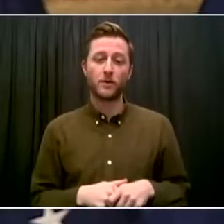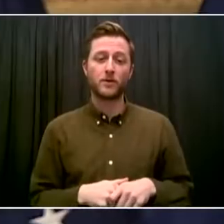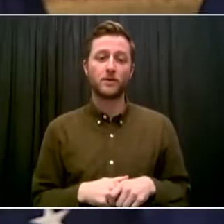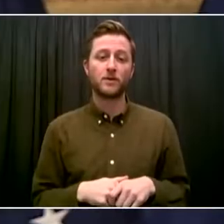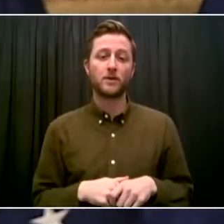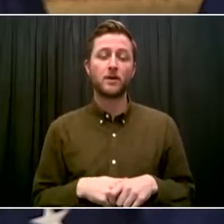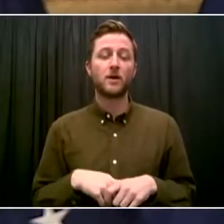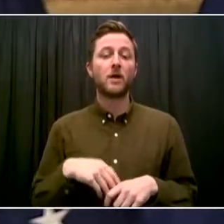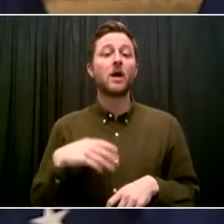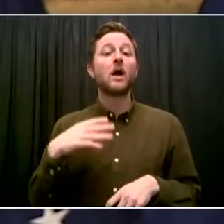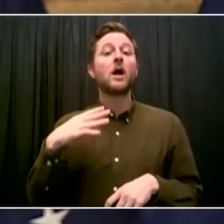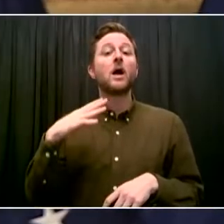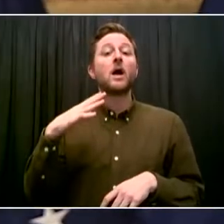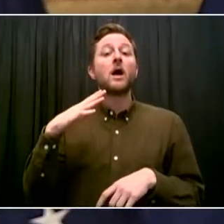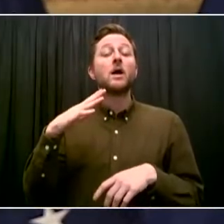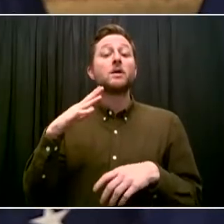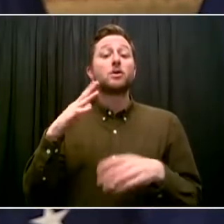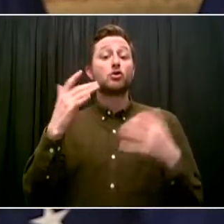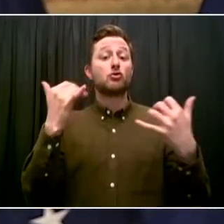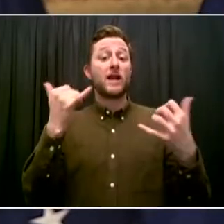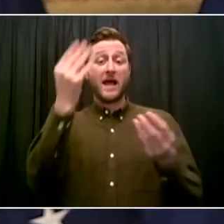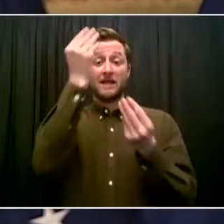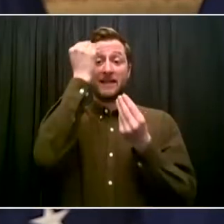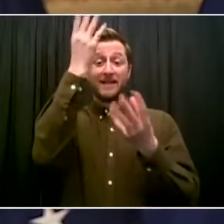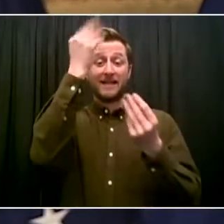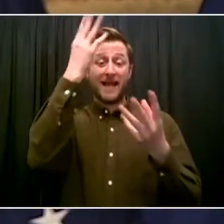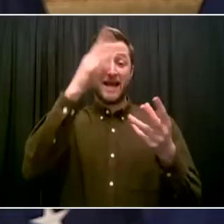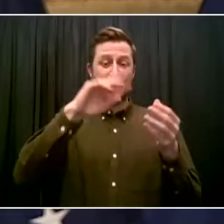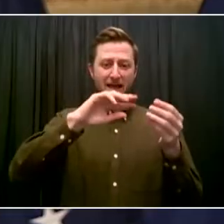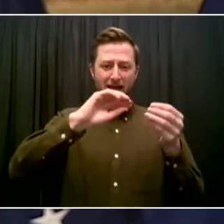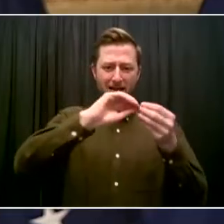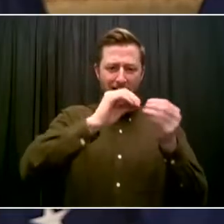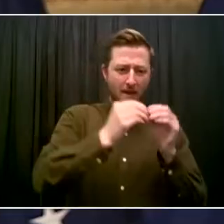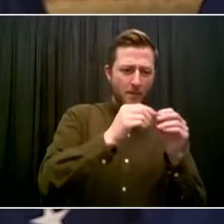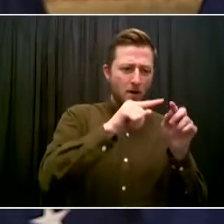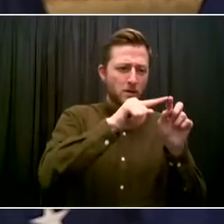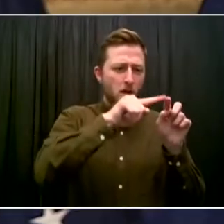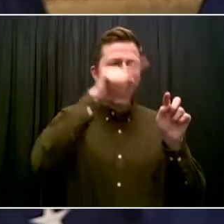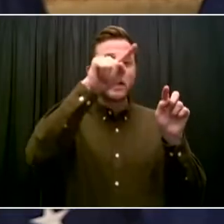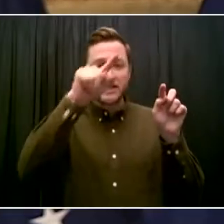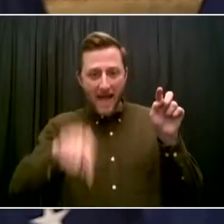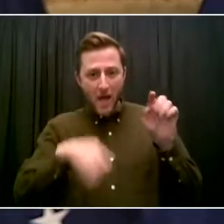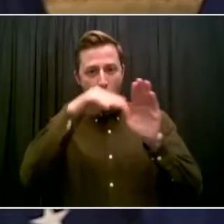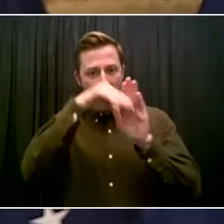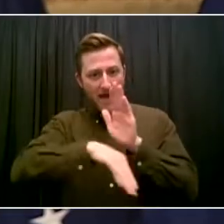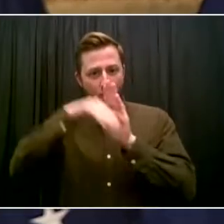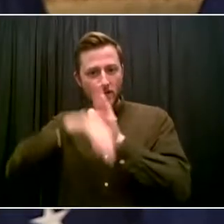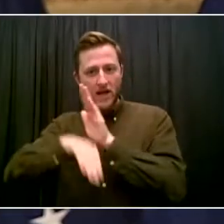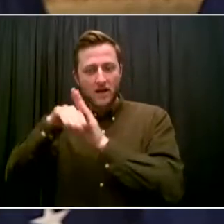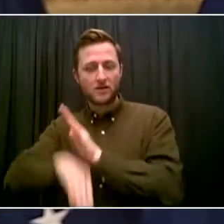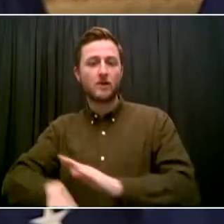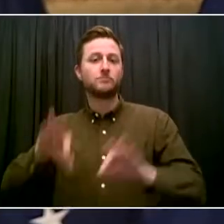WHO HAVE BEEN VACCINATED. THANKFULLY, THE OVERALL DATA